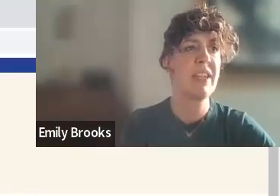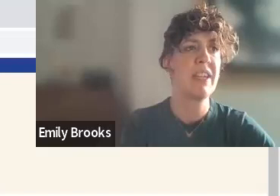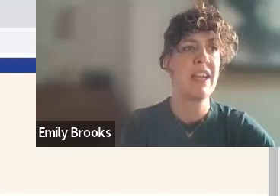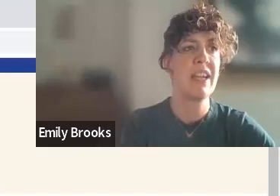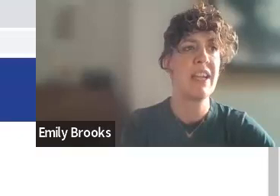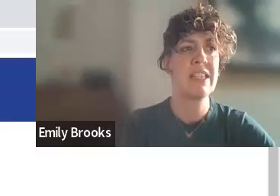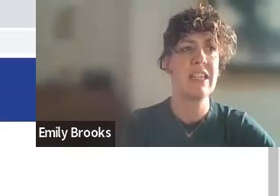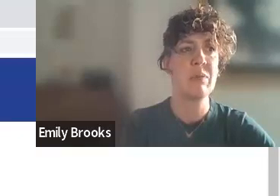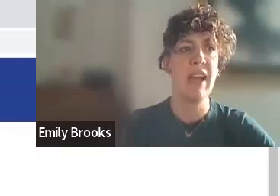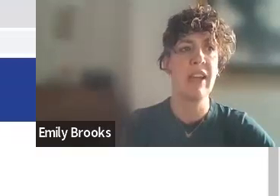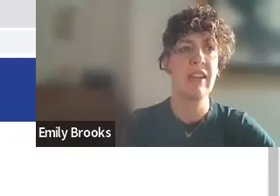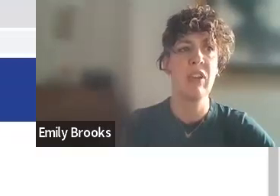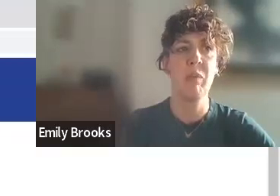Again, these links back links